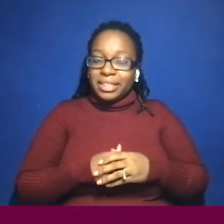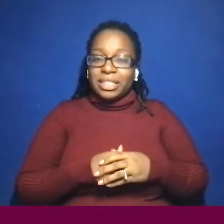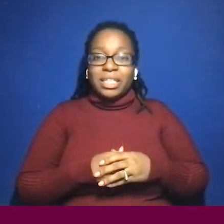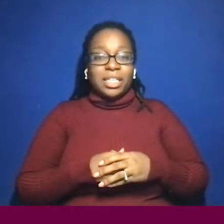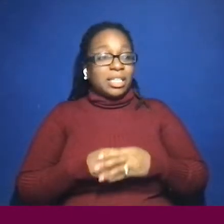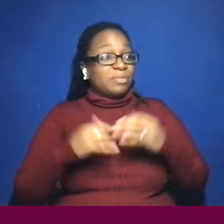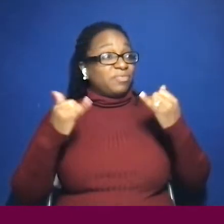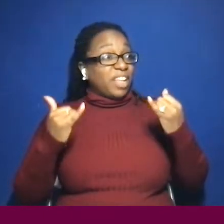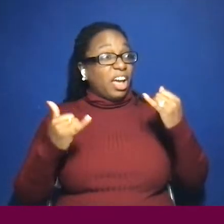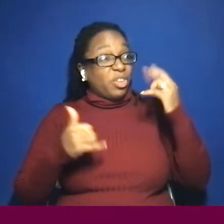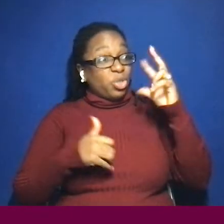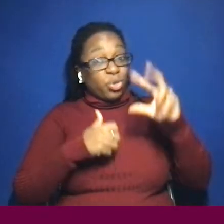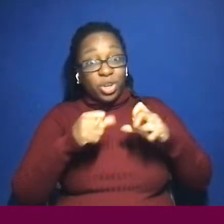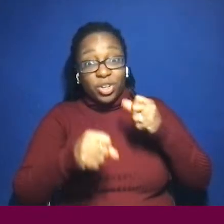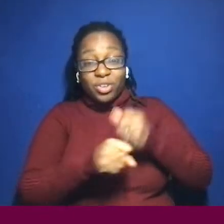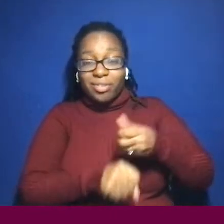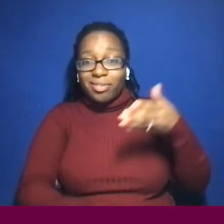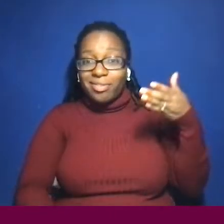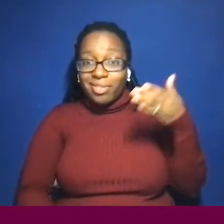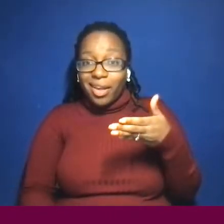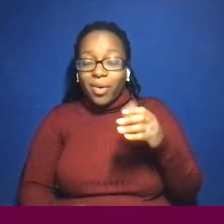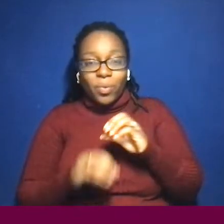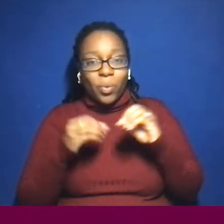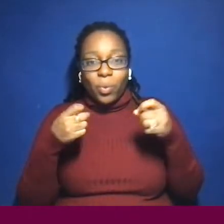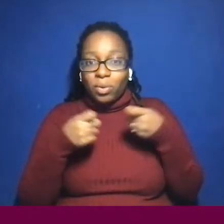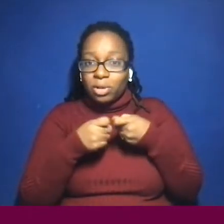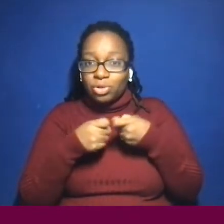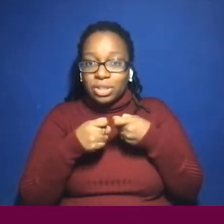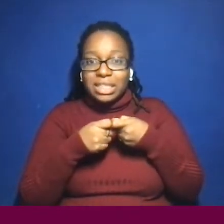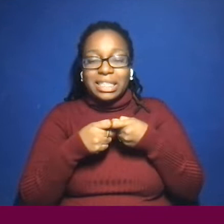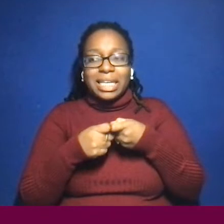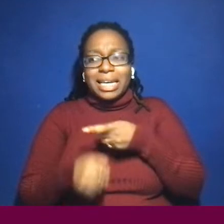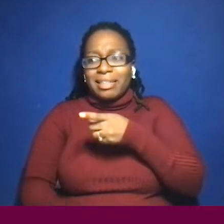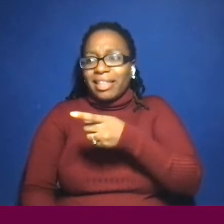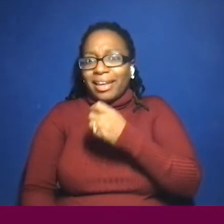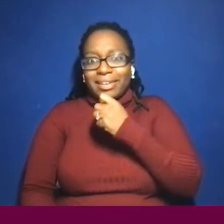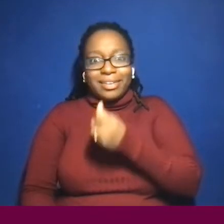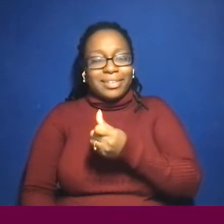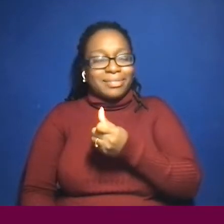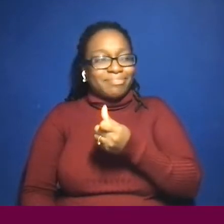war zone, for three years, where they didn't have power, they didn't get desperate enough to have